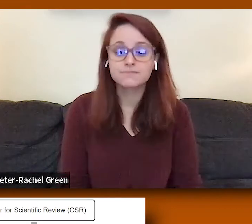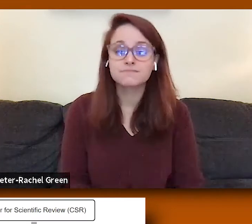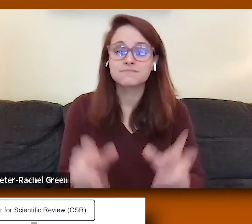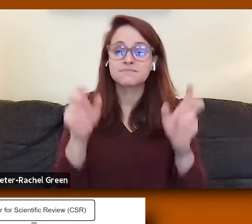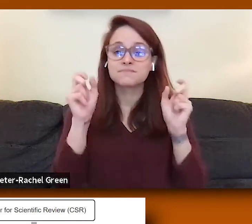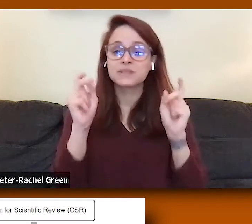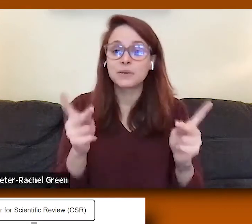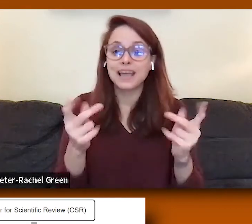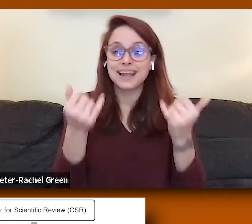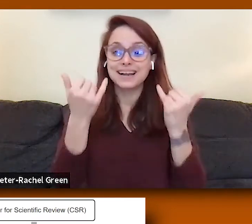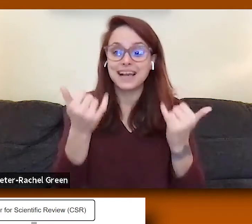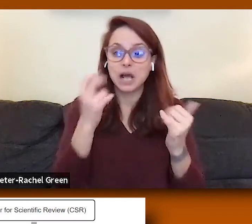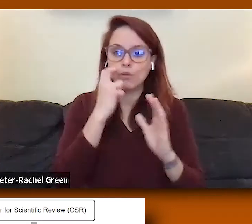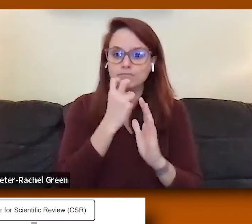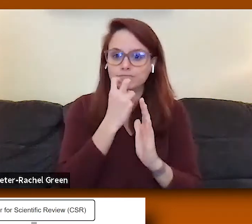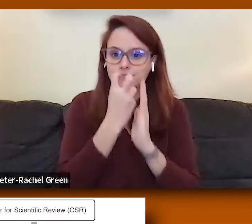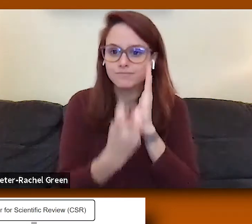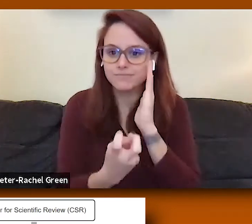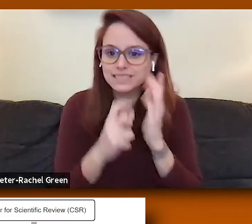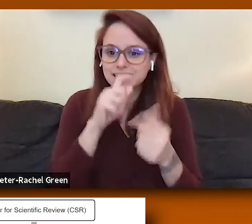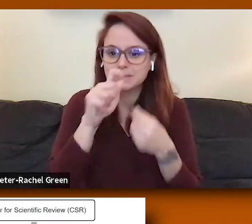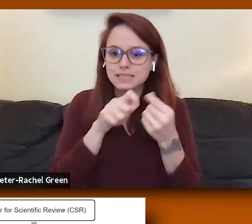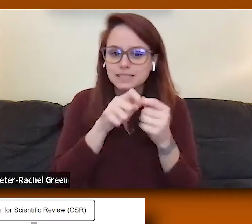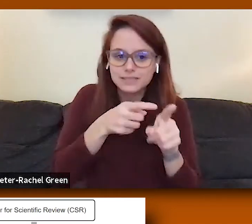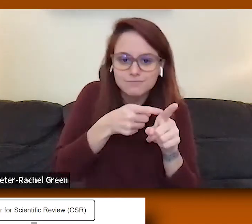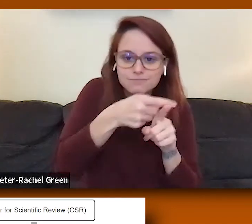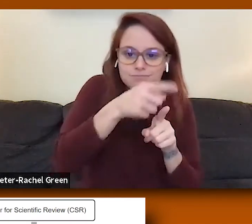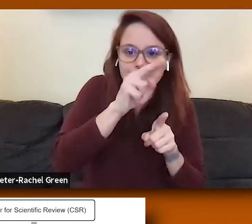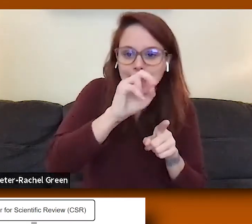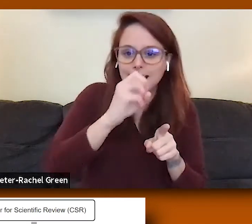OK, now I'm gonna dive in specifically to NIH.